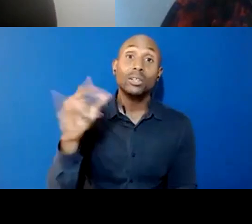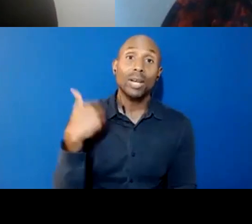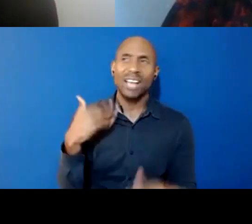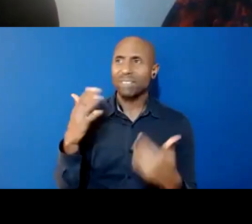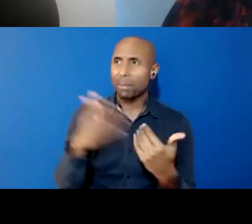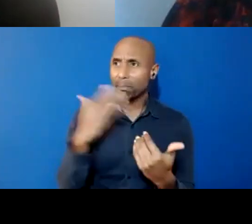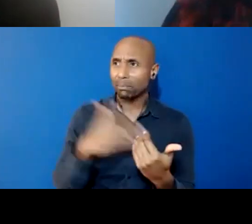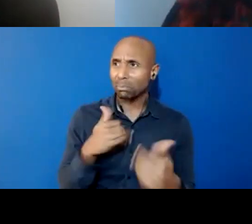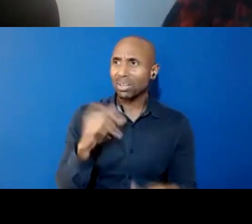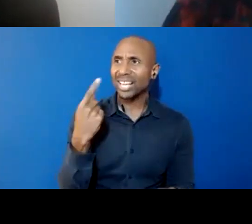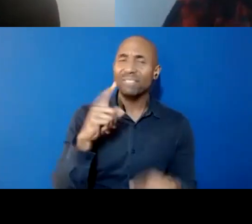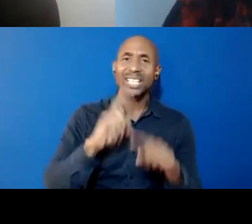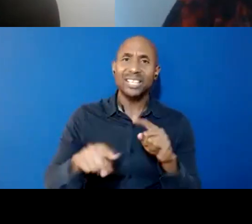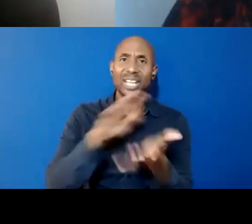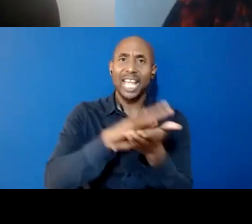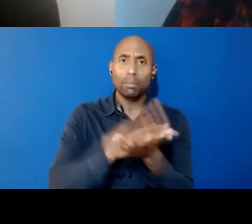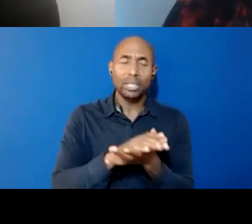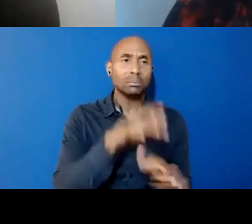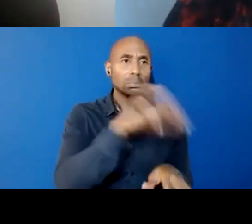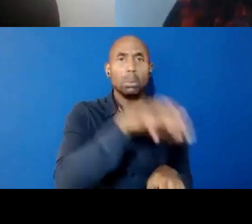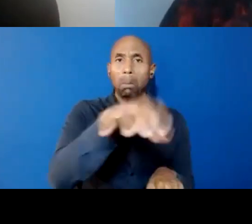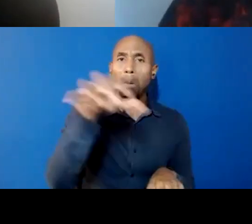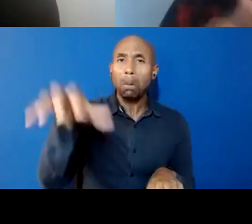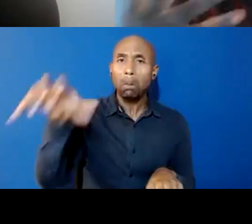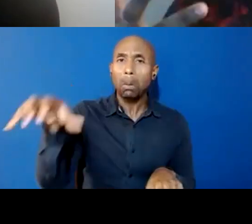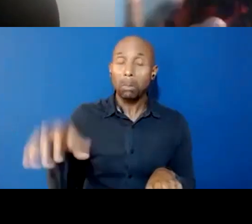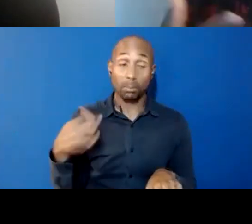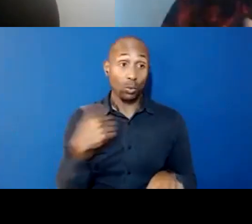It was going through the different sites and trying to make sure that if we needed to widen